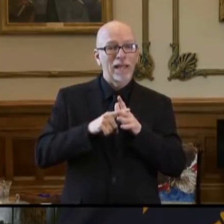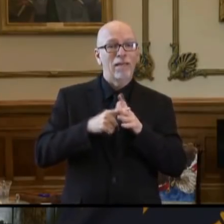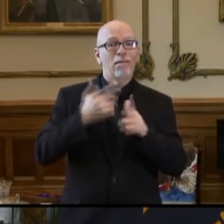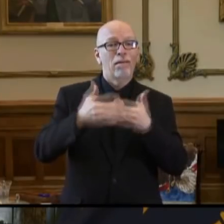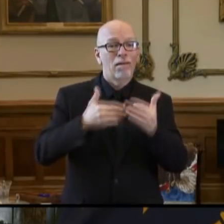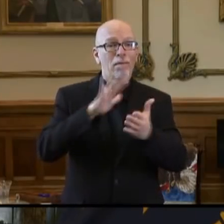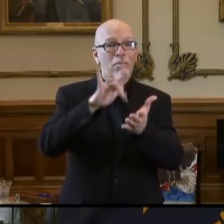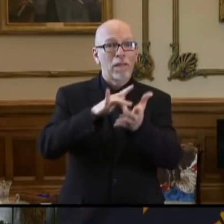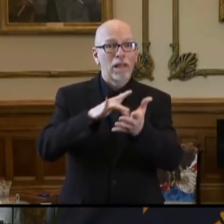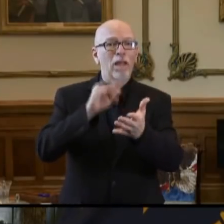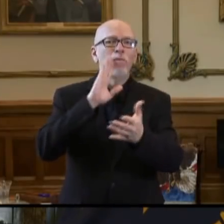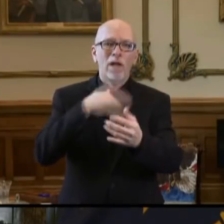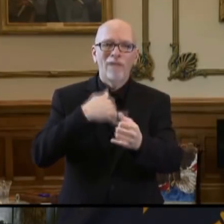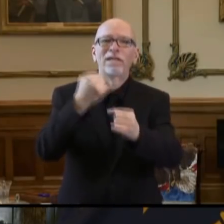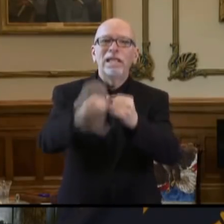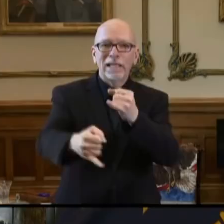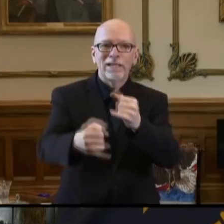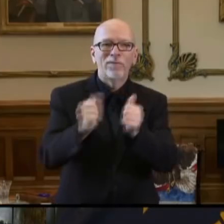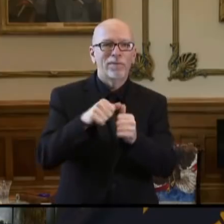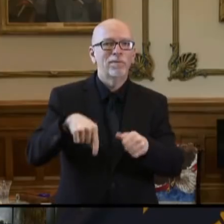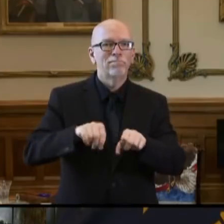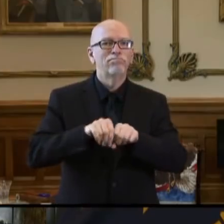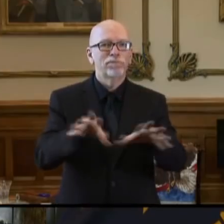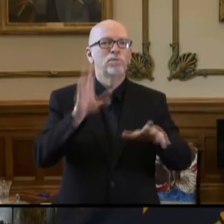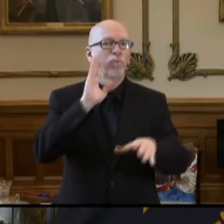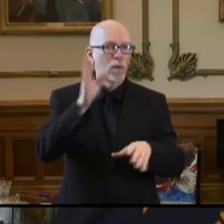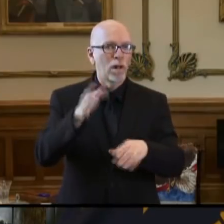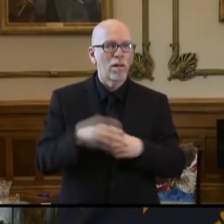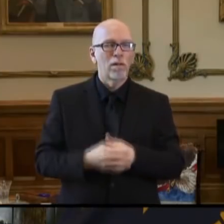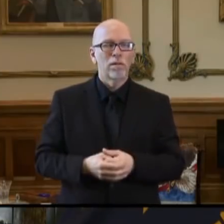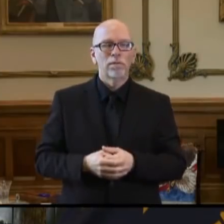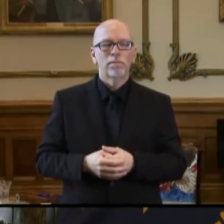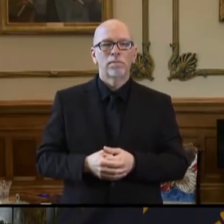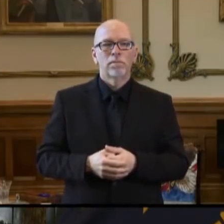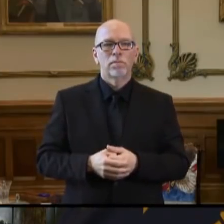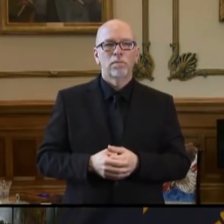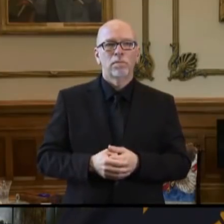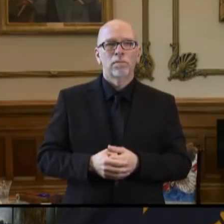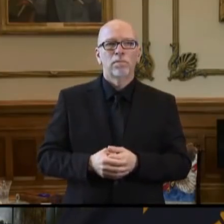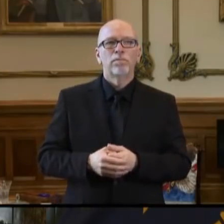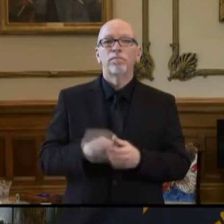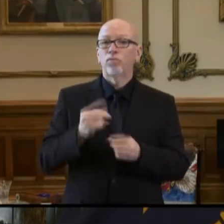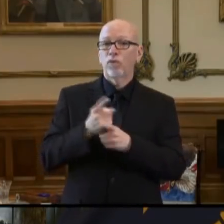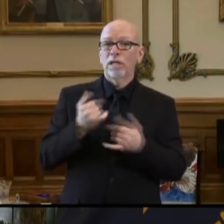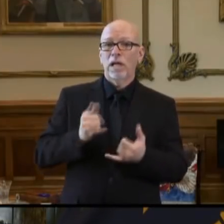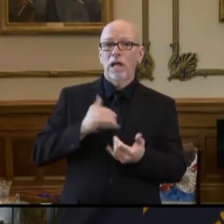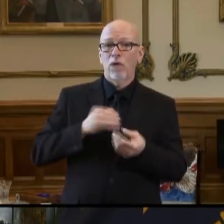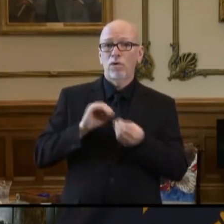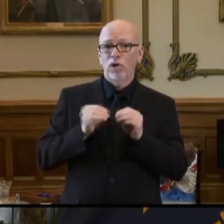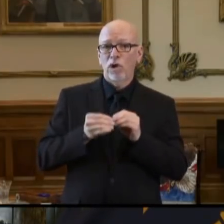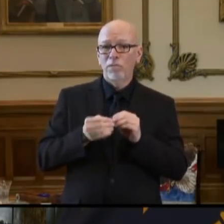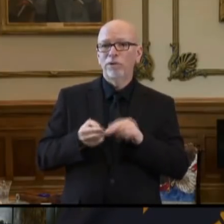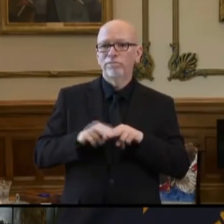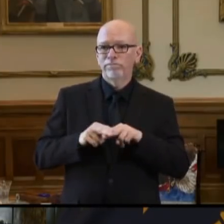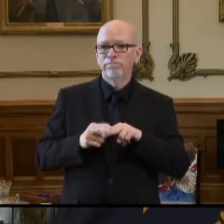THERE WILL BE A BEGINNING AND A MIDDLE AND AN END TO THIS